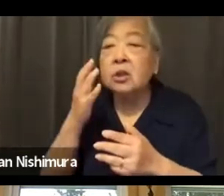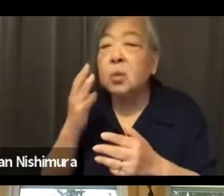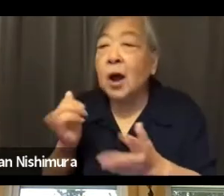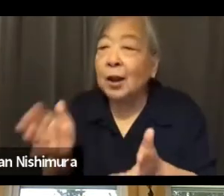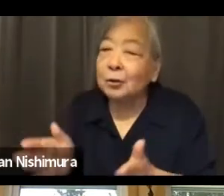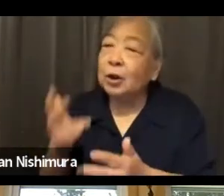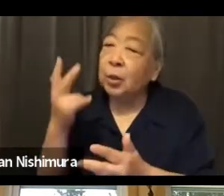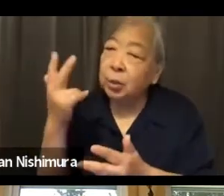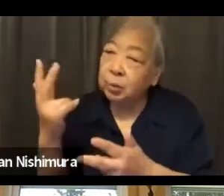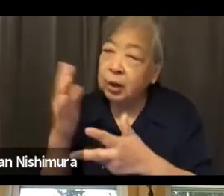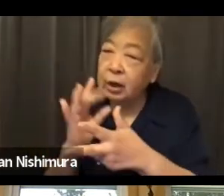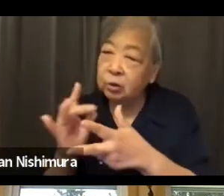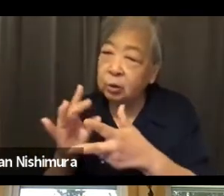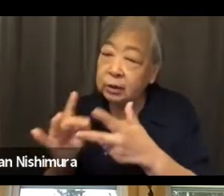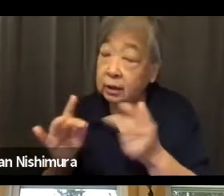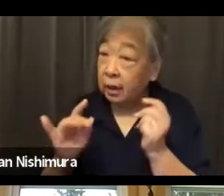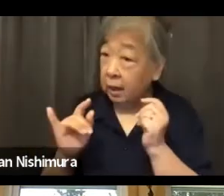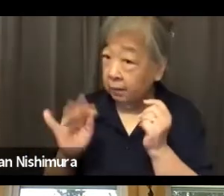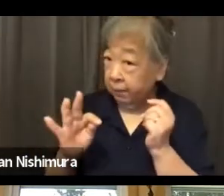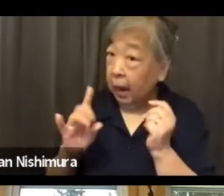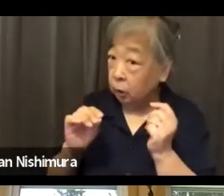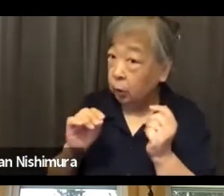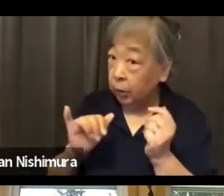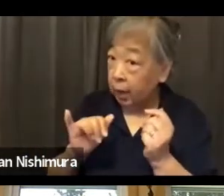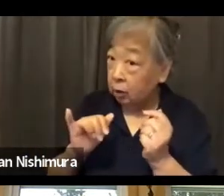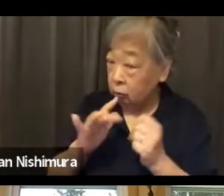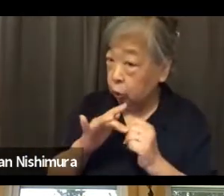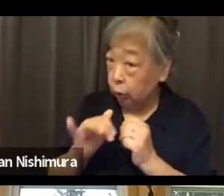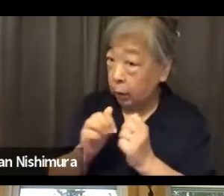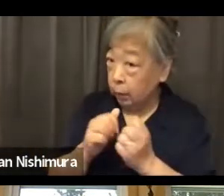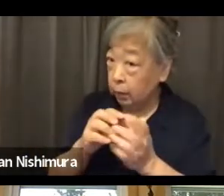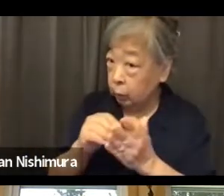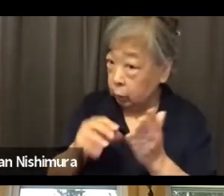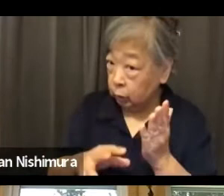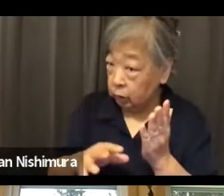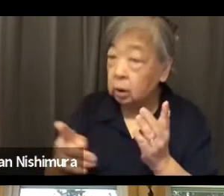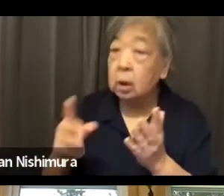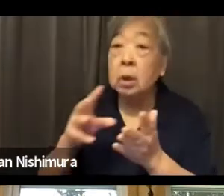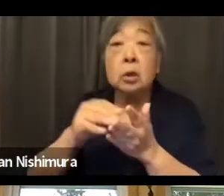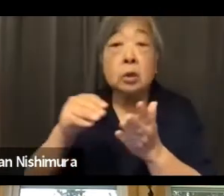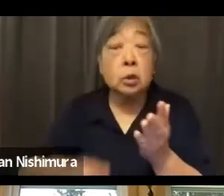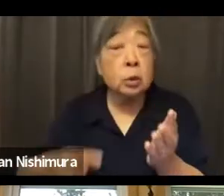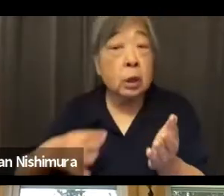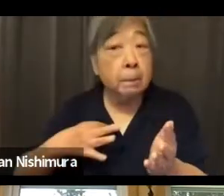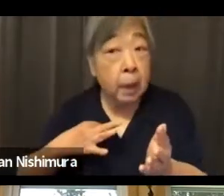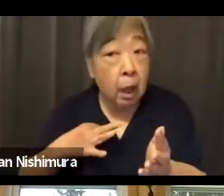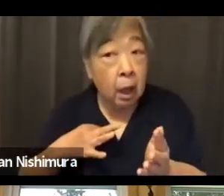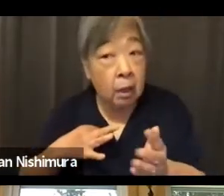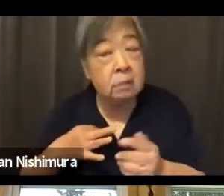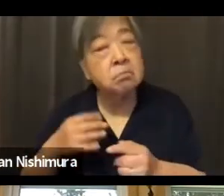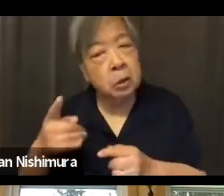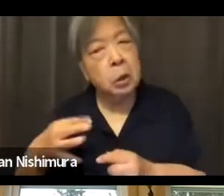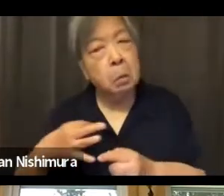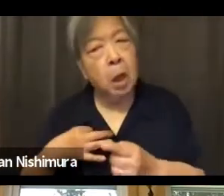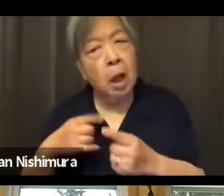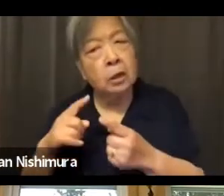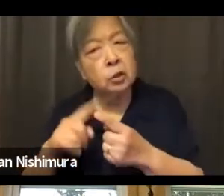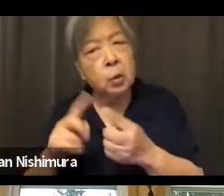Often if I do that early with the student, by the time the student applies, they are applying to a program they know has access.